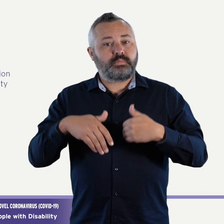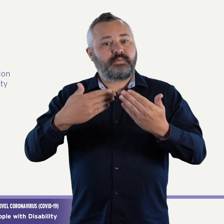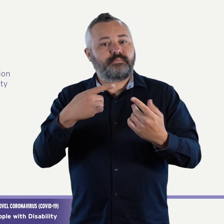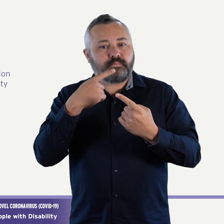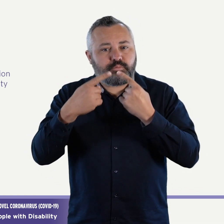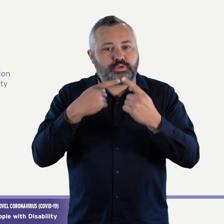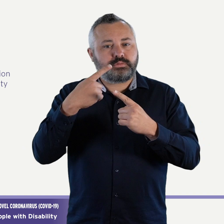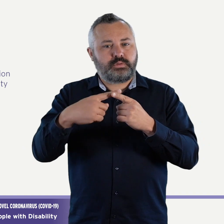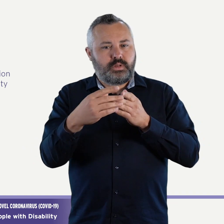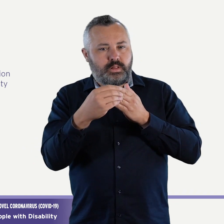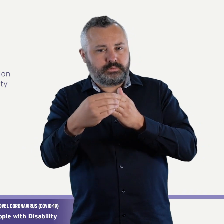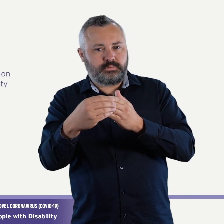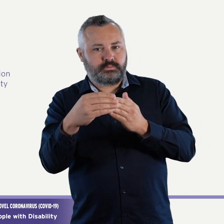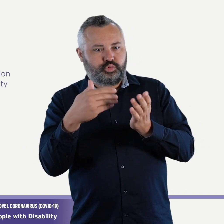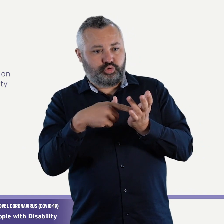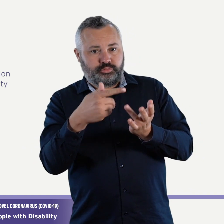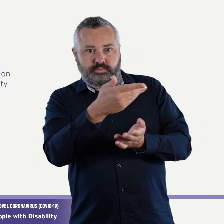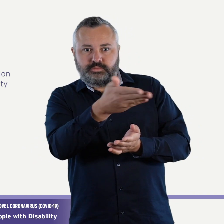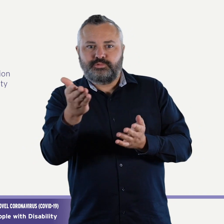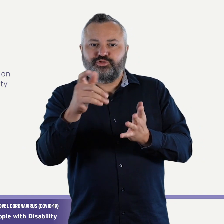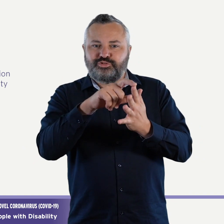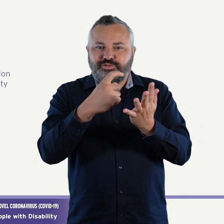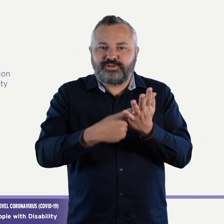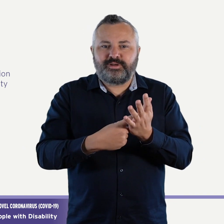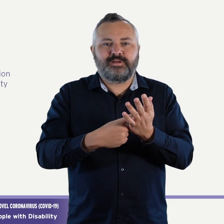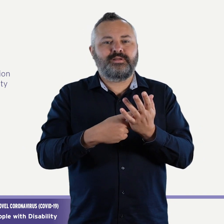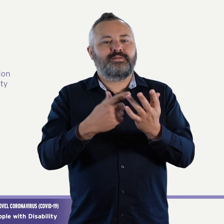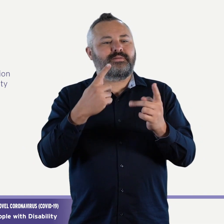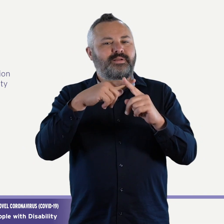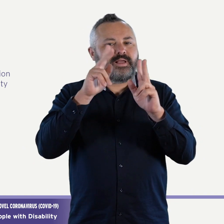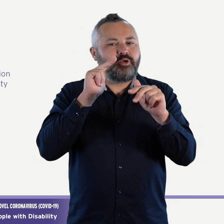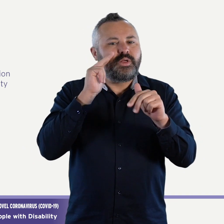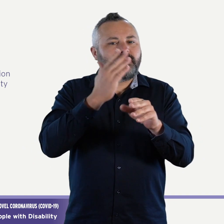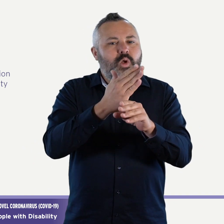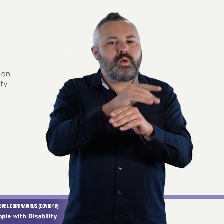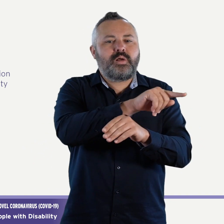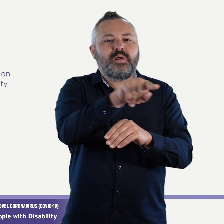Provide information and guidance to engage health professionals and health care workers about: